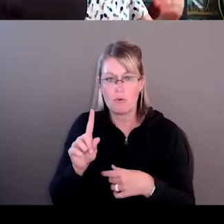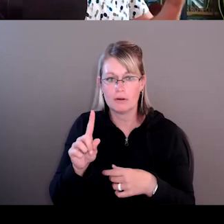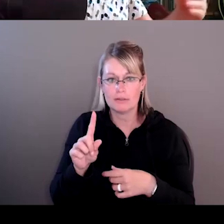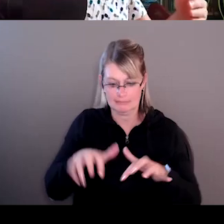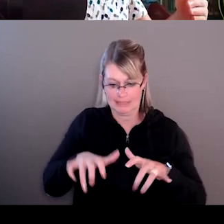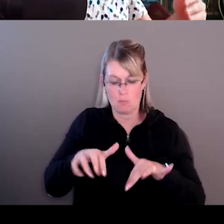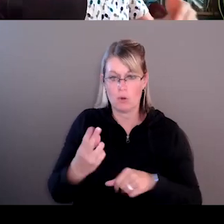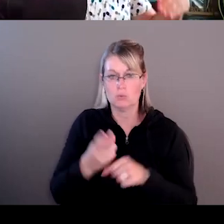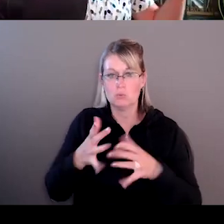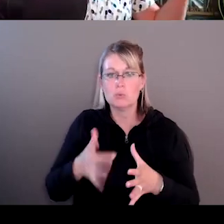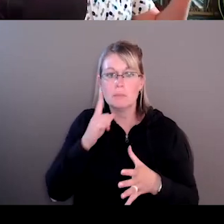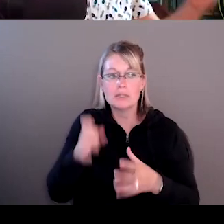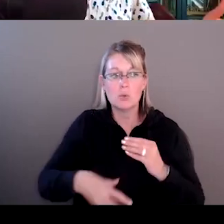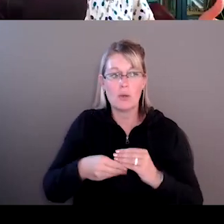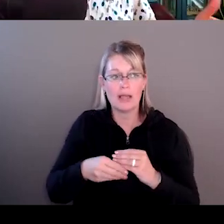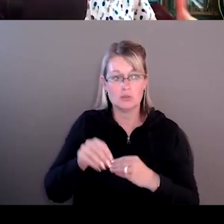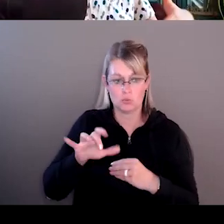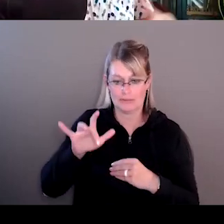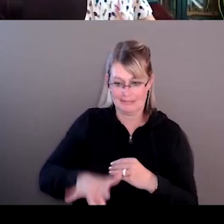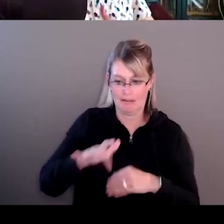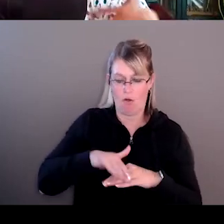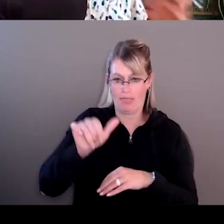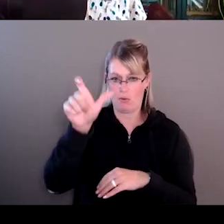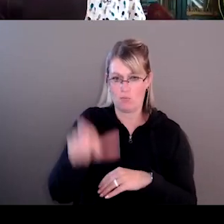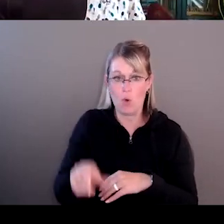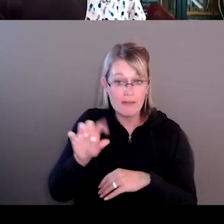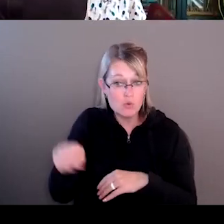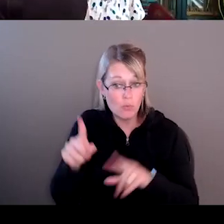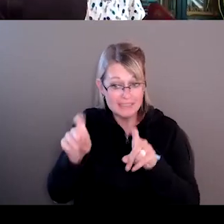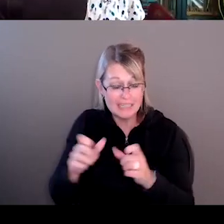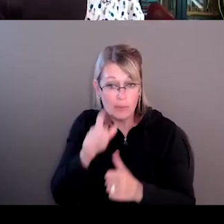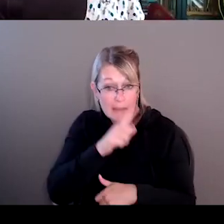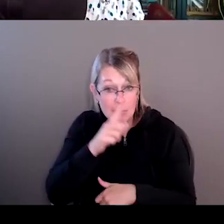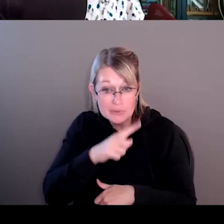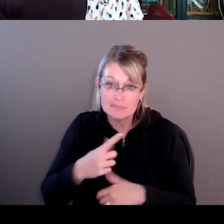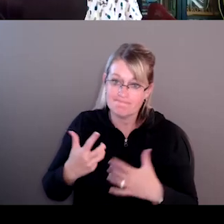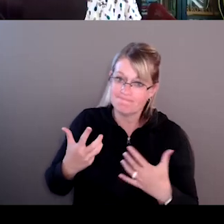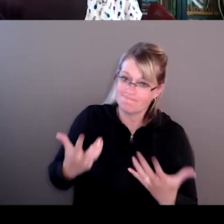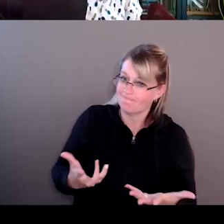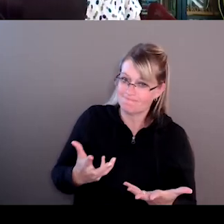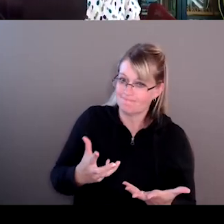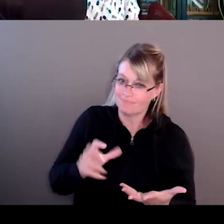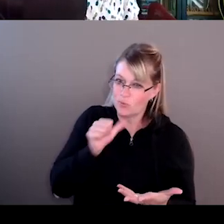your click handler on the row and if you only are testing with a mouse, yeah, don't do that.